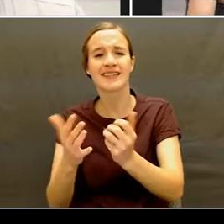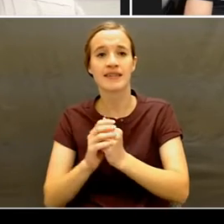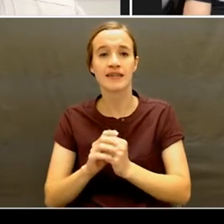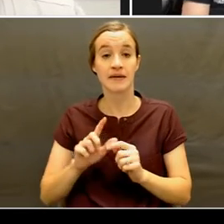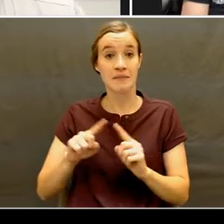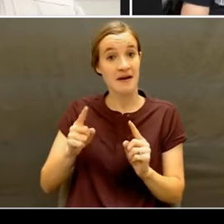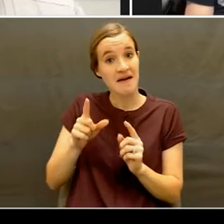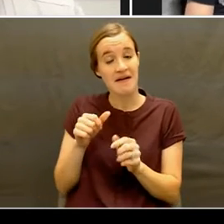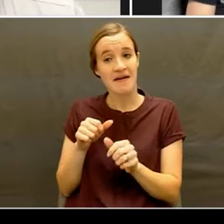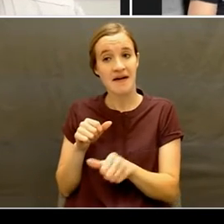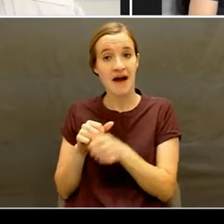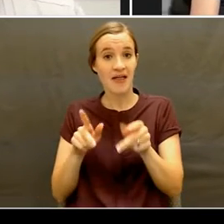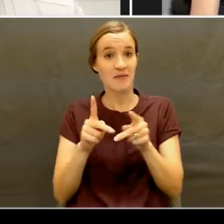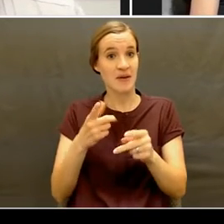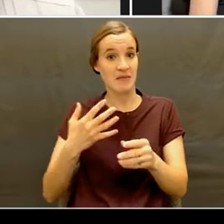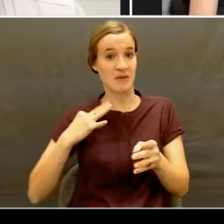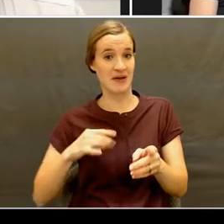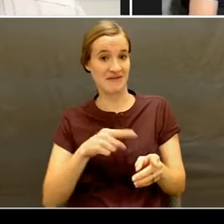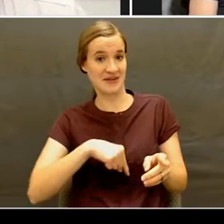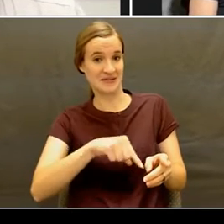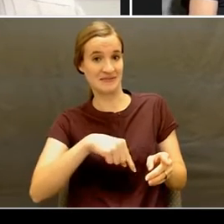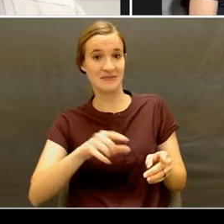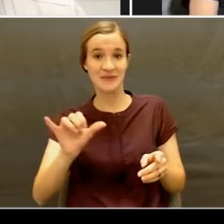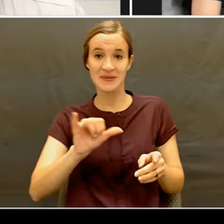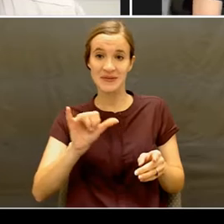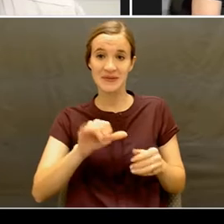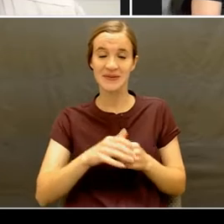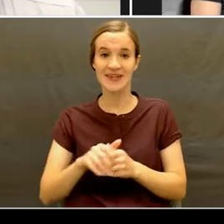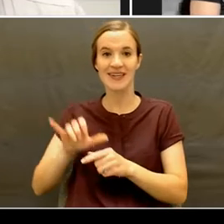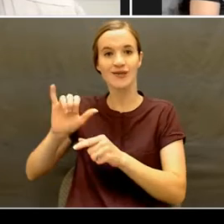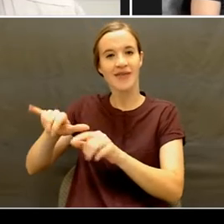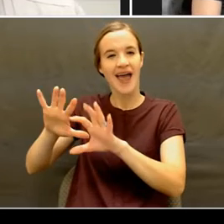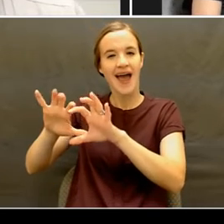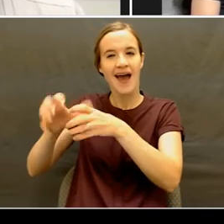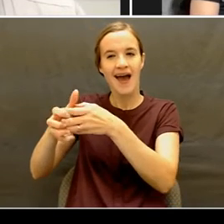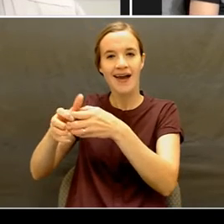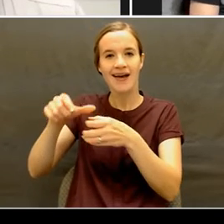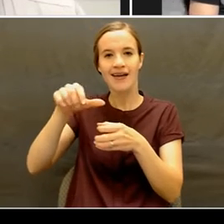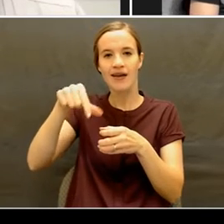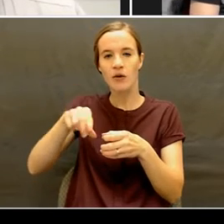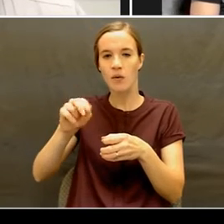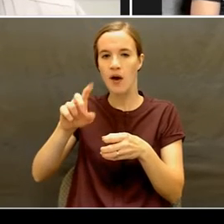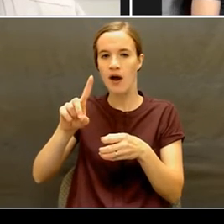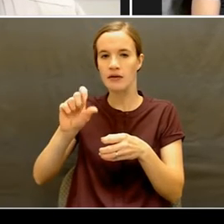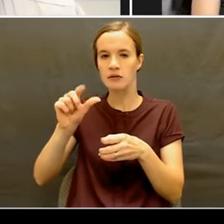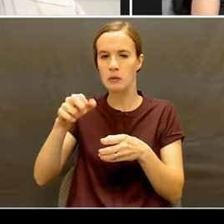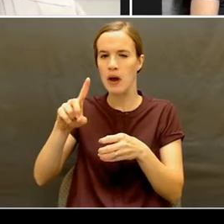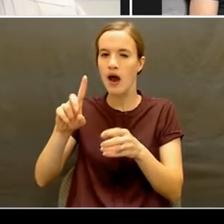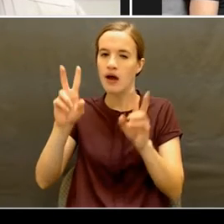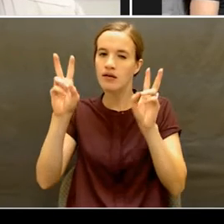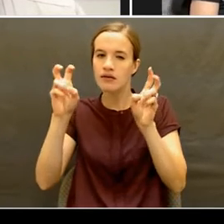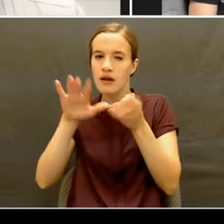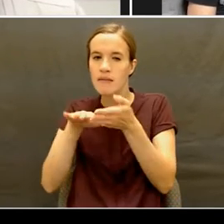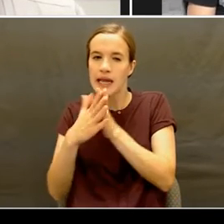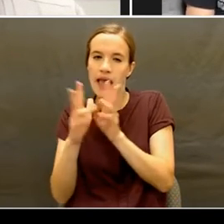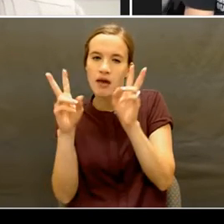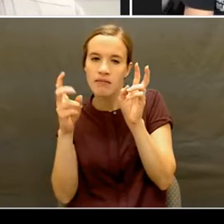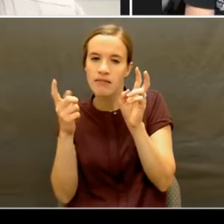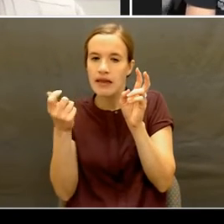well, there were some people around, and there were actually it was like a little CIL inside of a